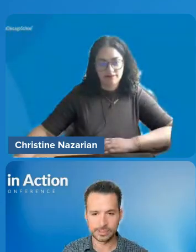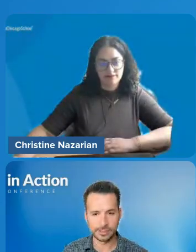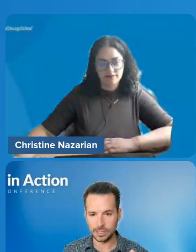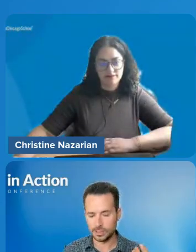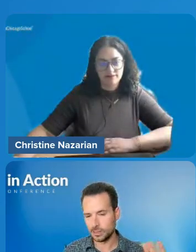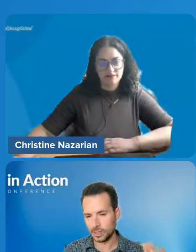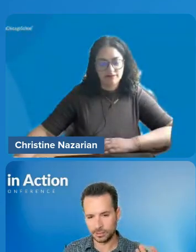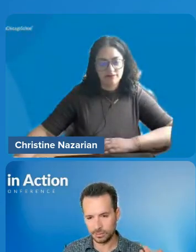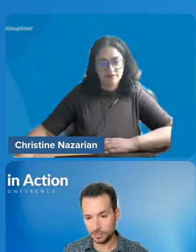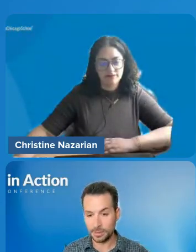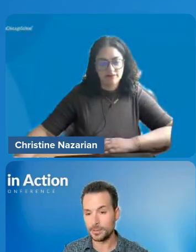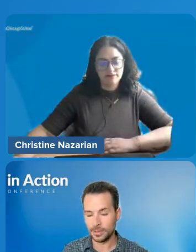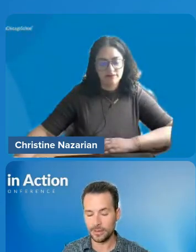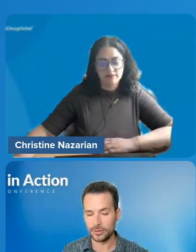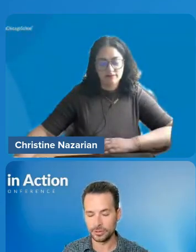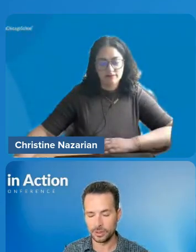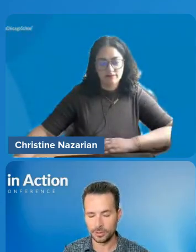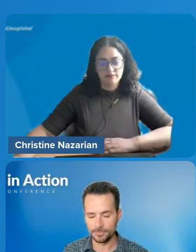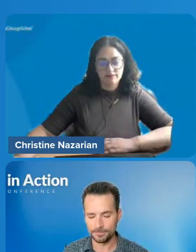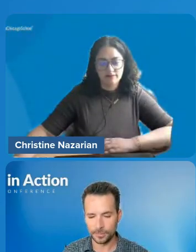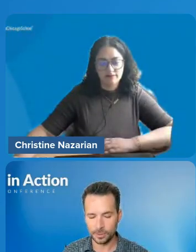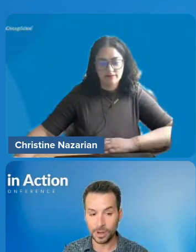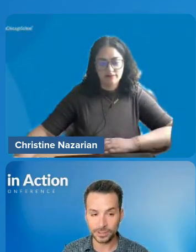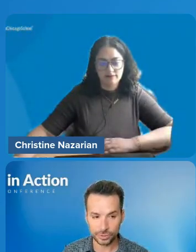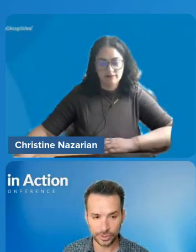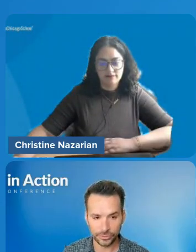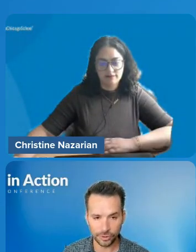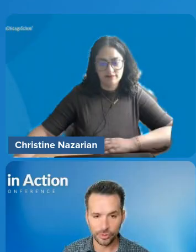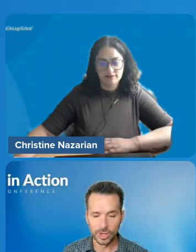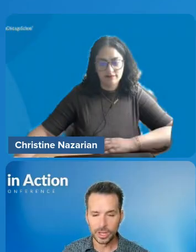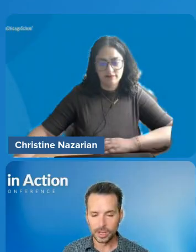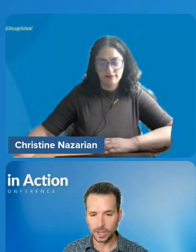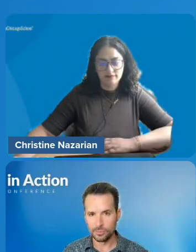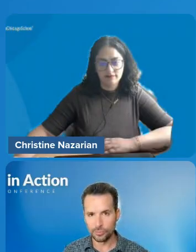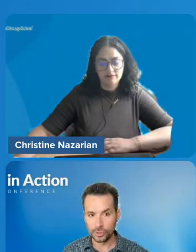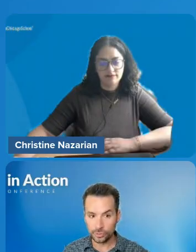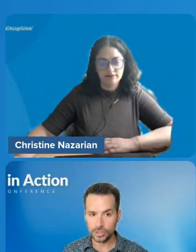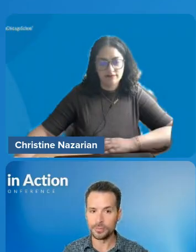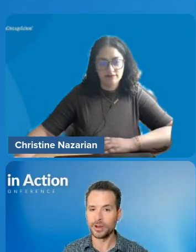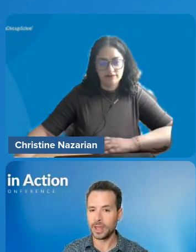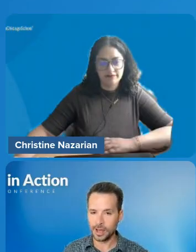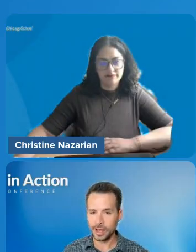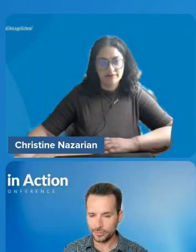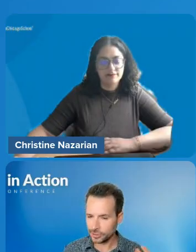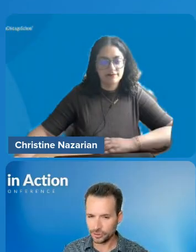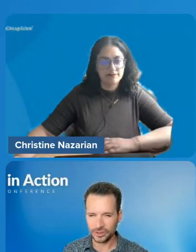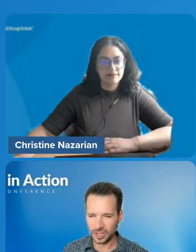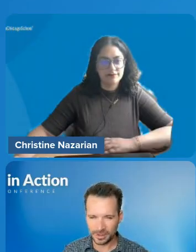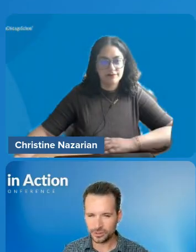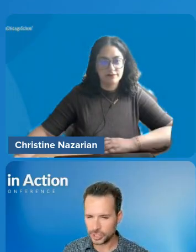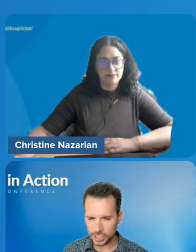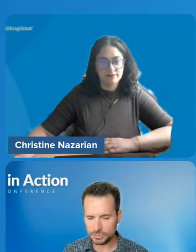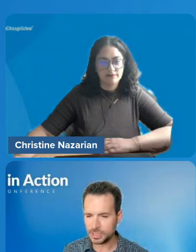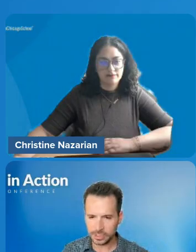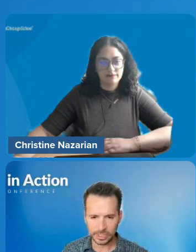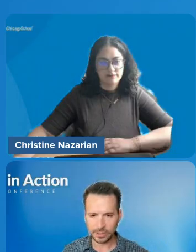seen and maybe haven't practiced with. So when you hear about AI, often you're thinking about ChatGPT or